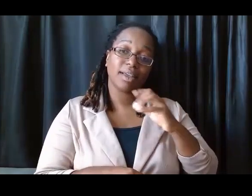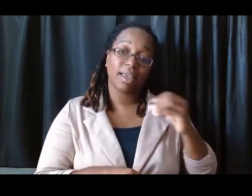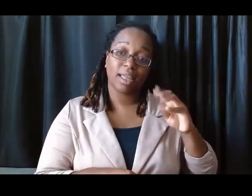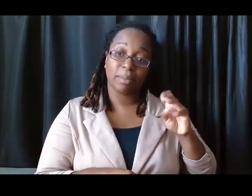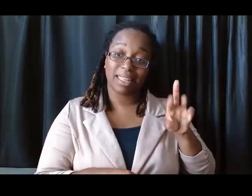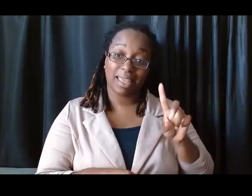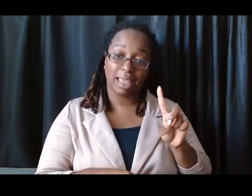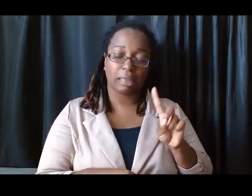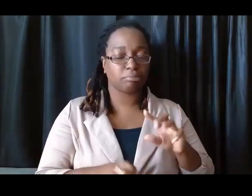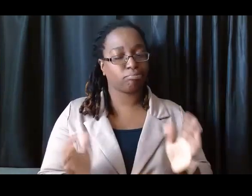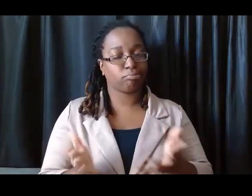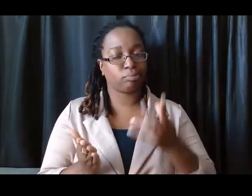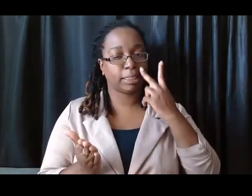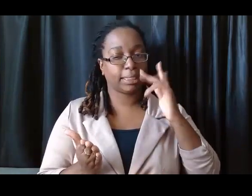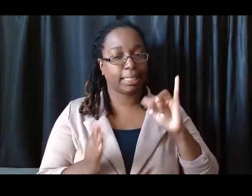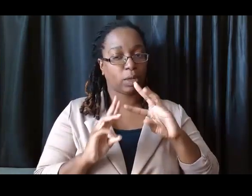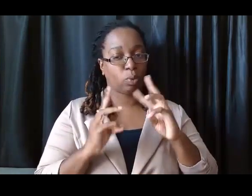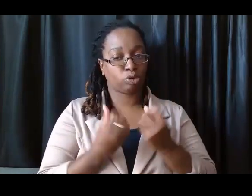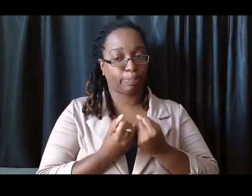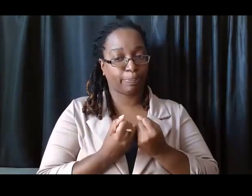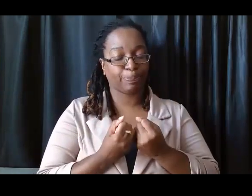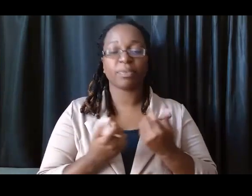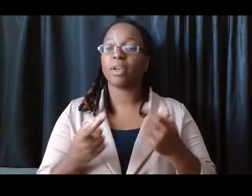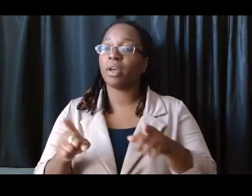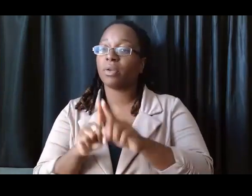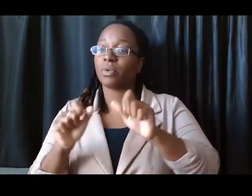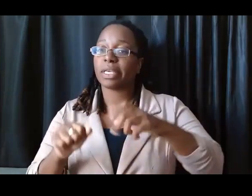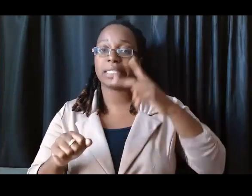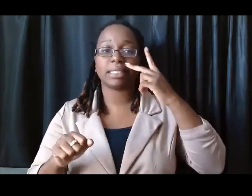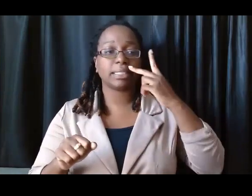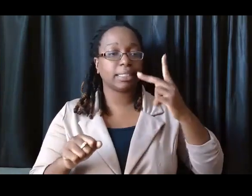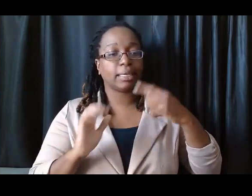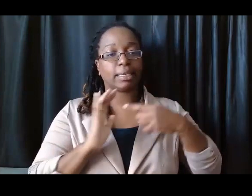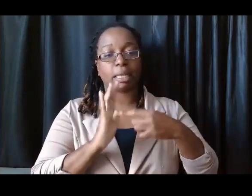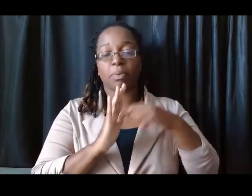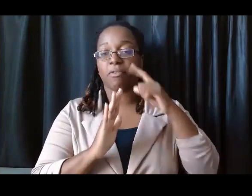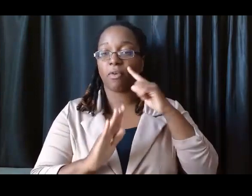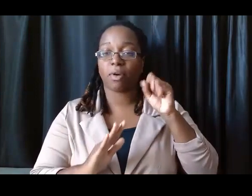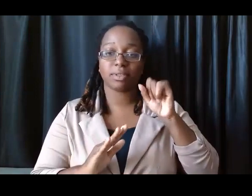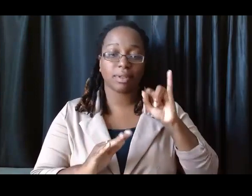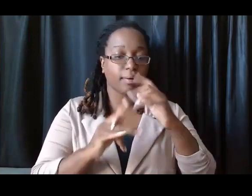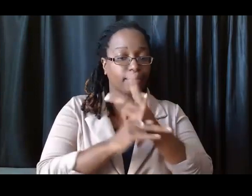You can also see examples of the SSI calculation